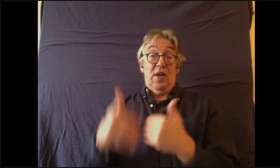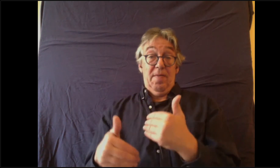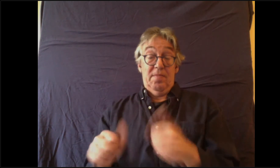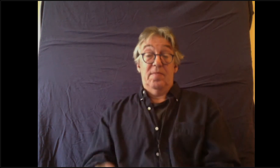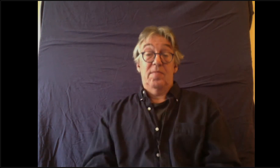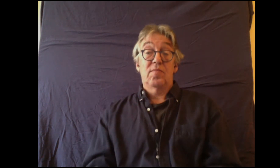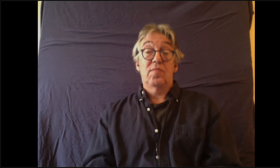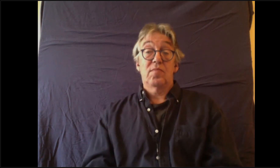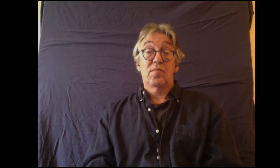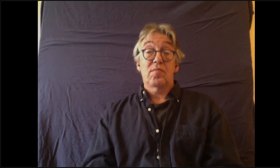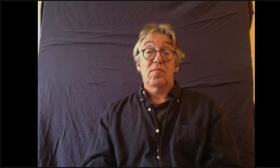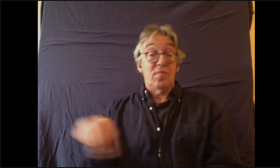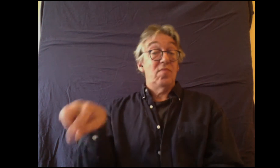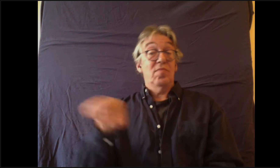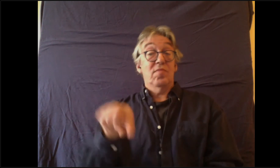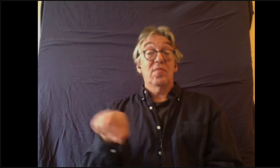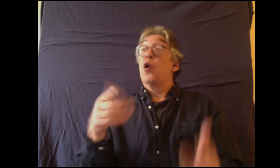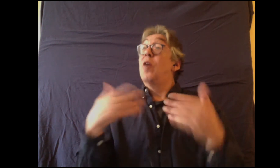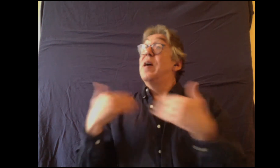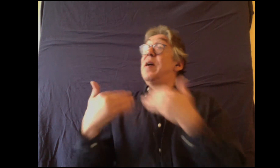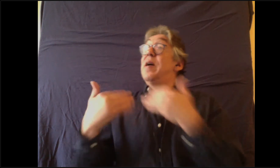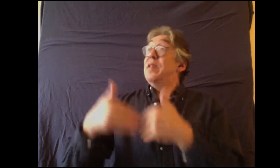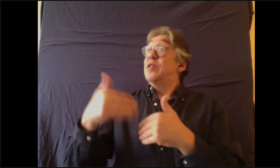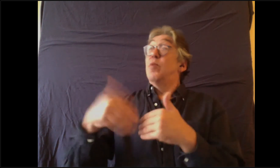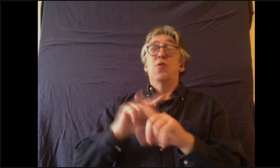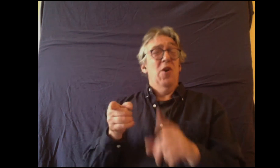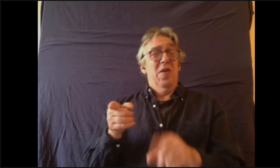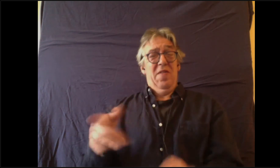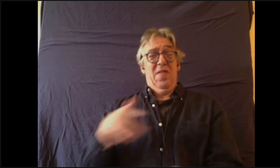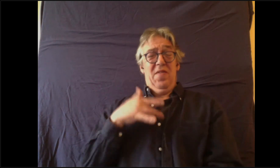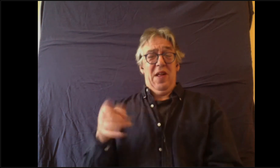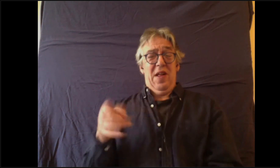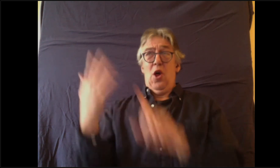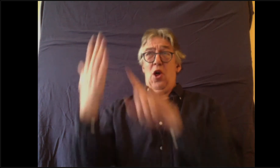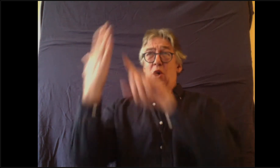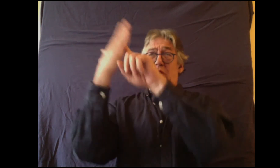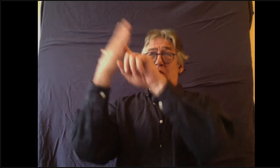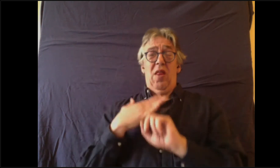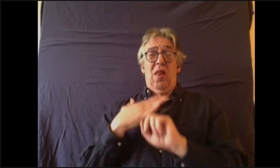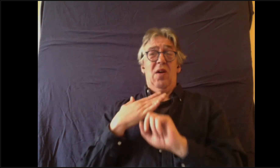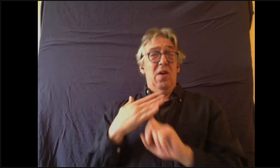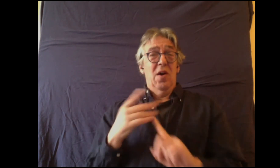they realize the discrimination was higher for women with disabilities.